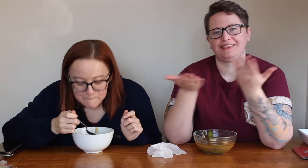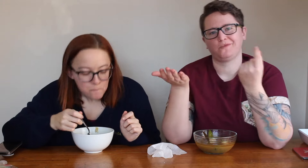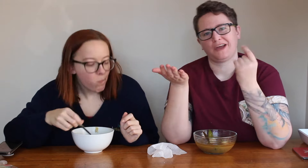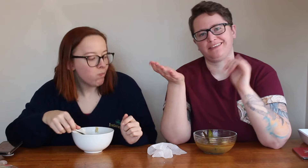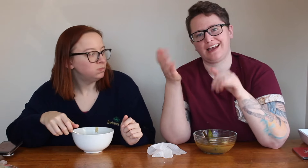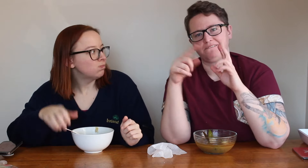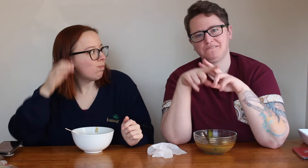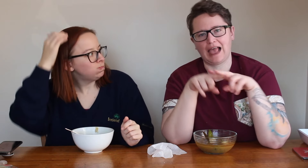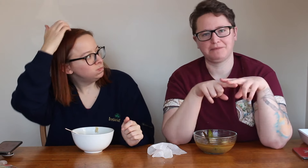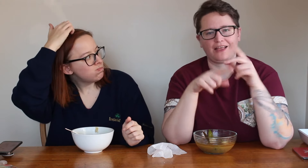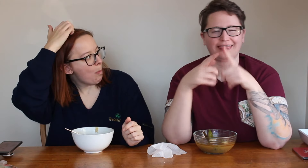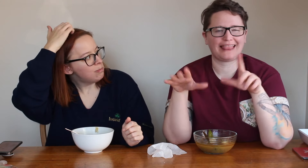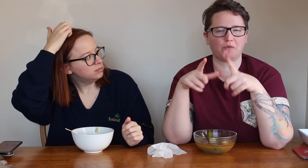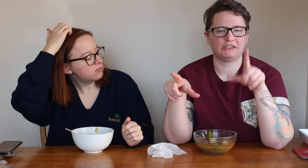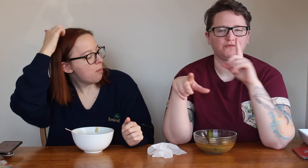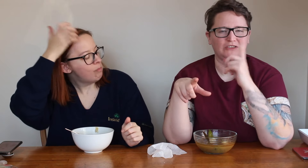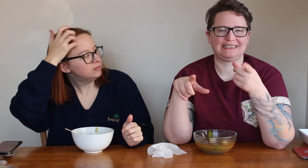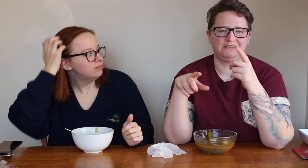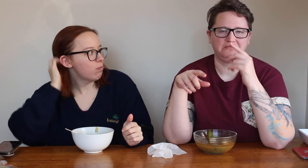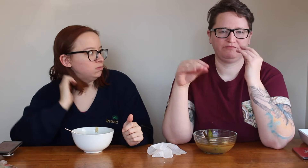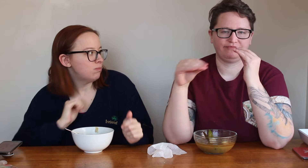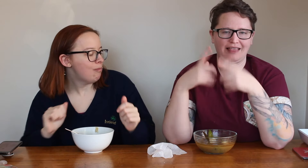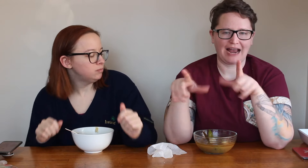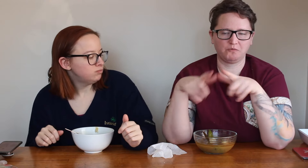Well I would say right now it's more informal.